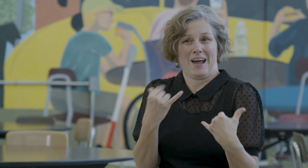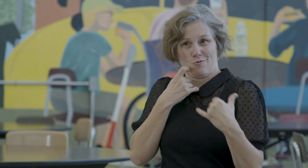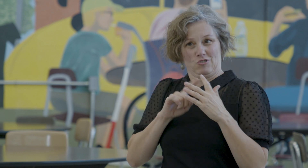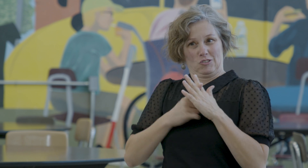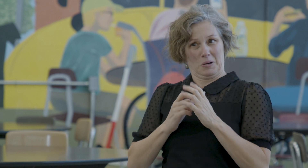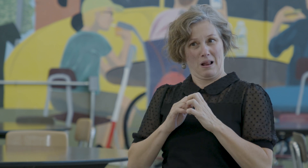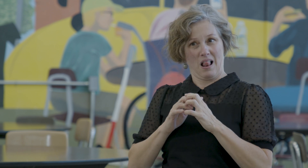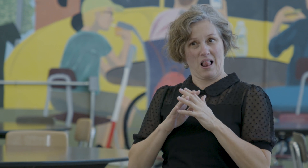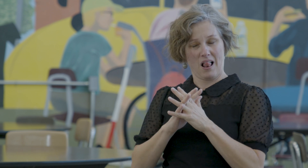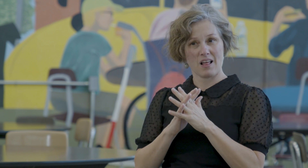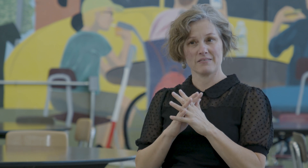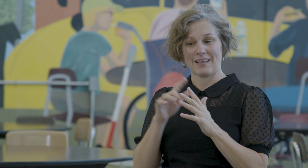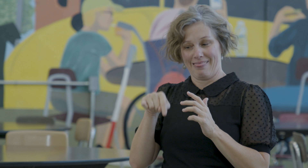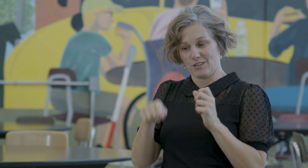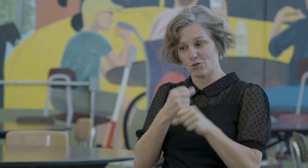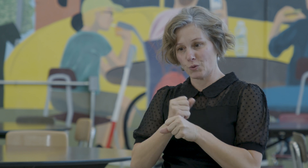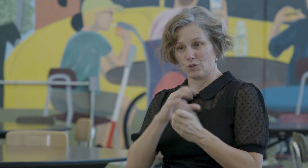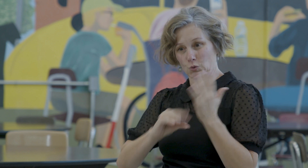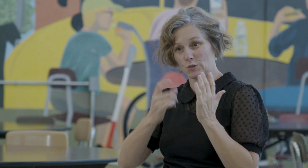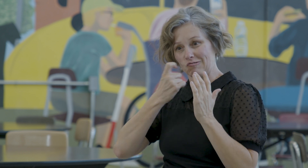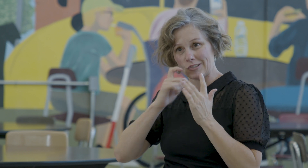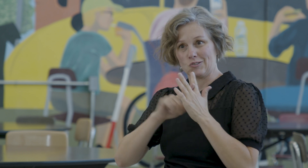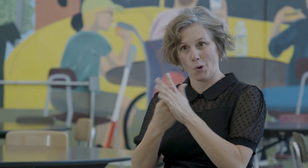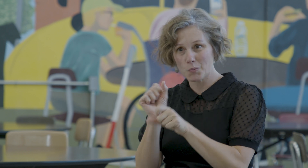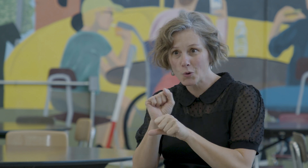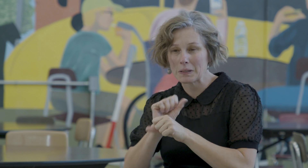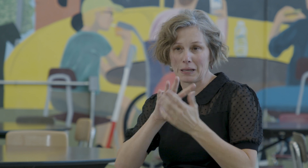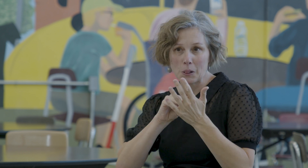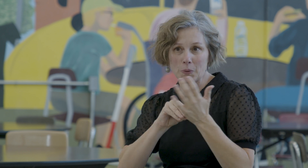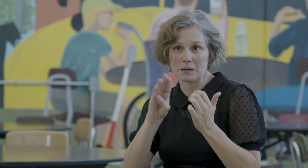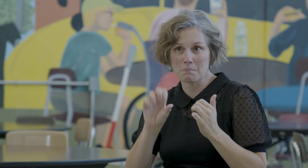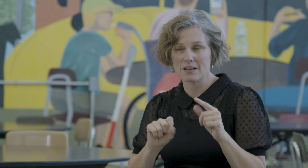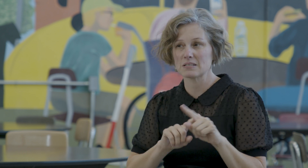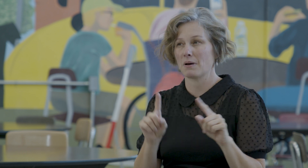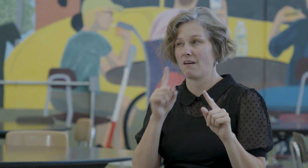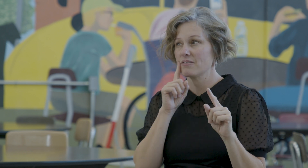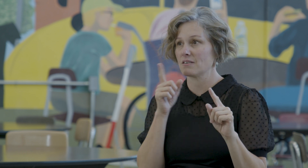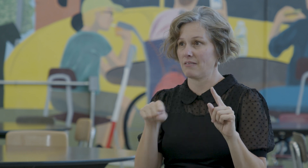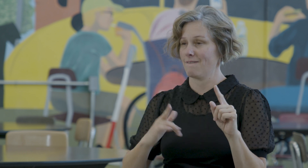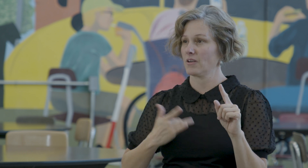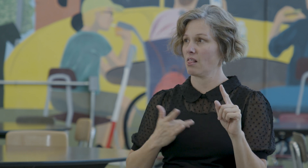Because of that, we've been able to truly get up and running this year, learning and working on the bus.